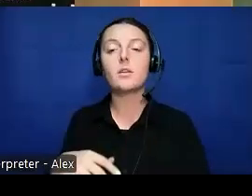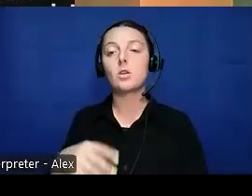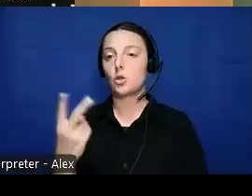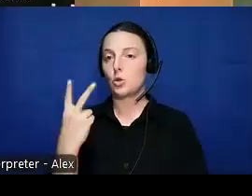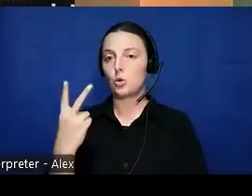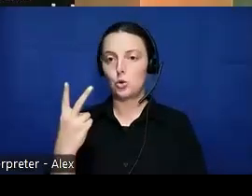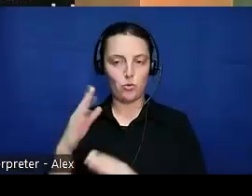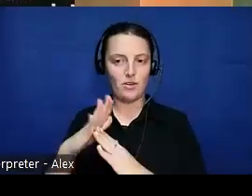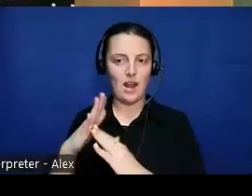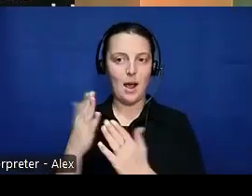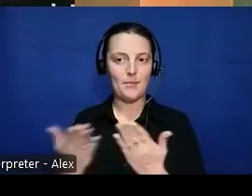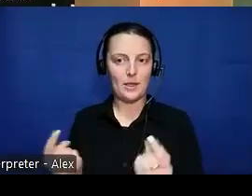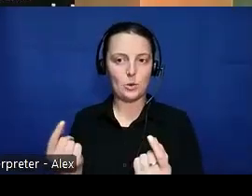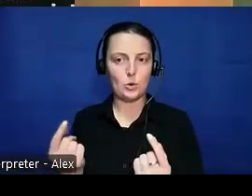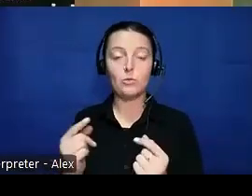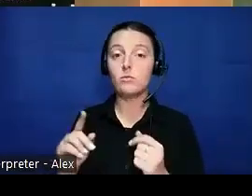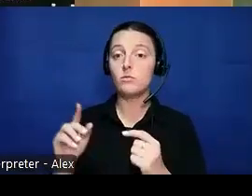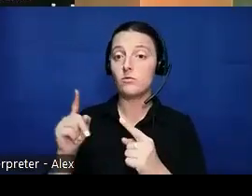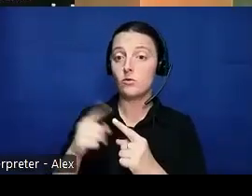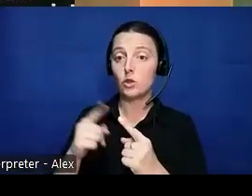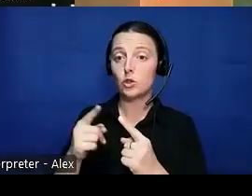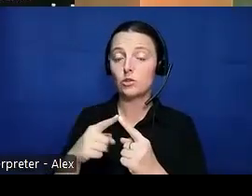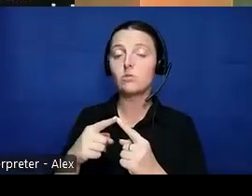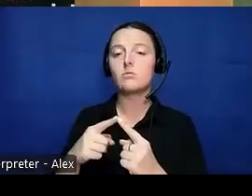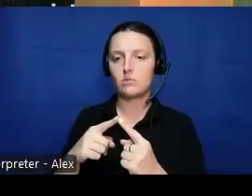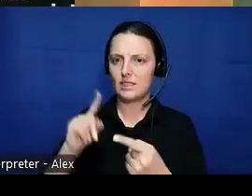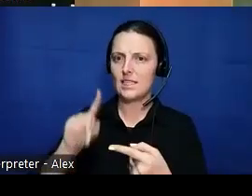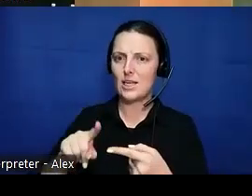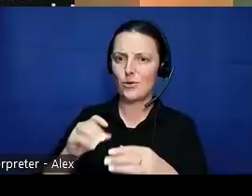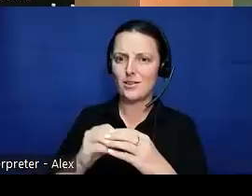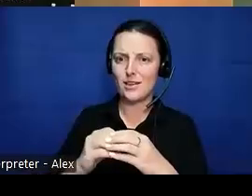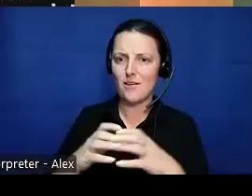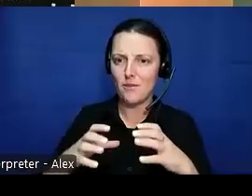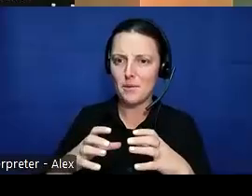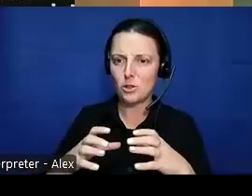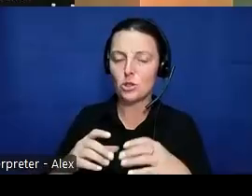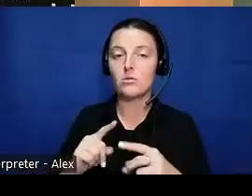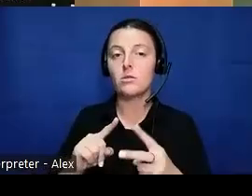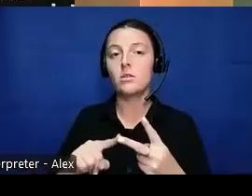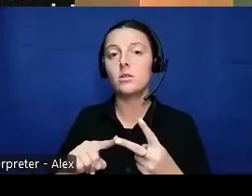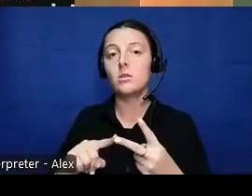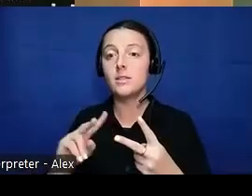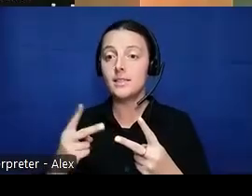decrease inflammation. The other way to address this is through basically the downstream effects